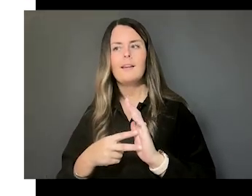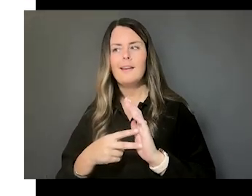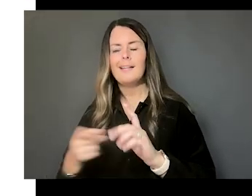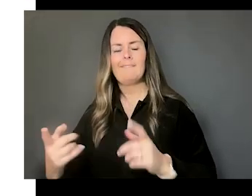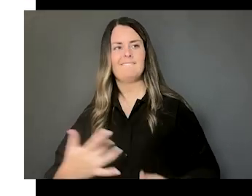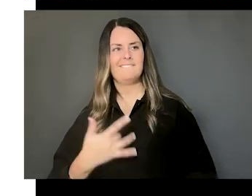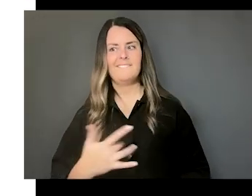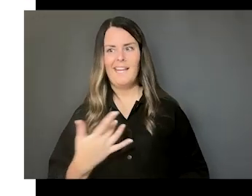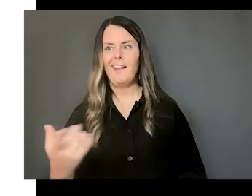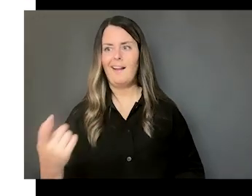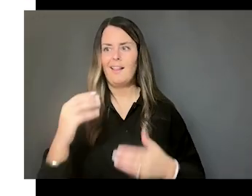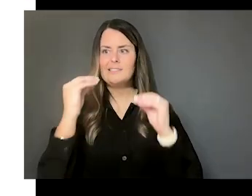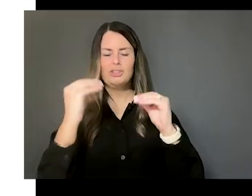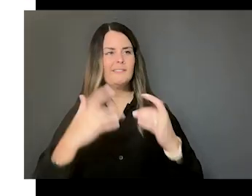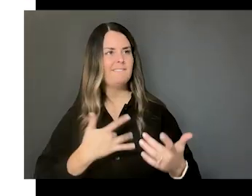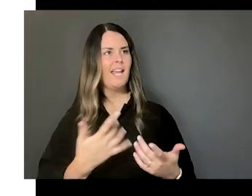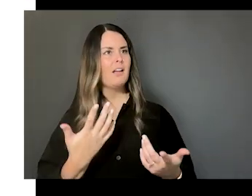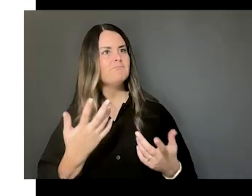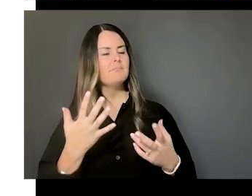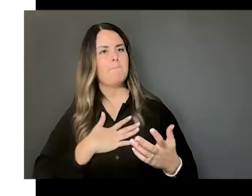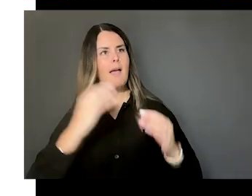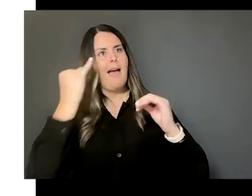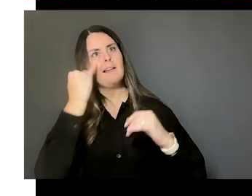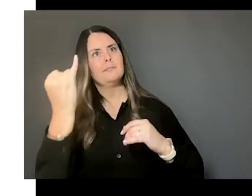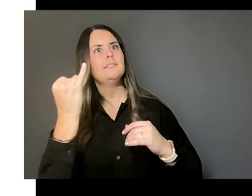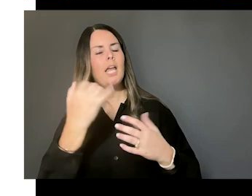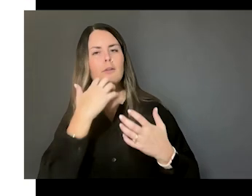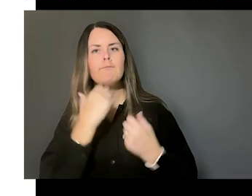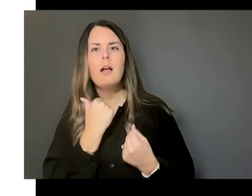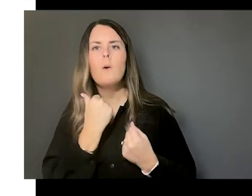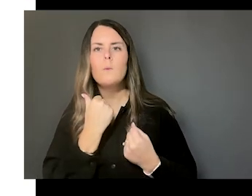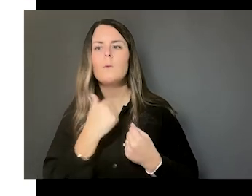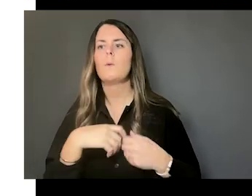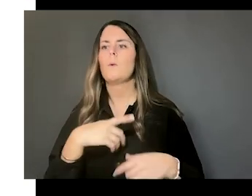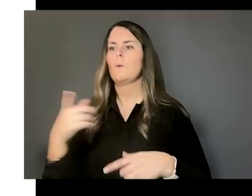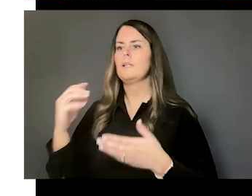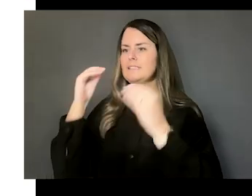90% of our students who took the survey are strongly agreeing or agreeing to that.